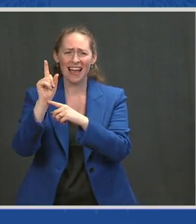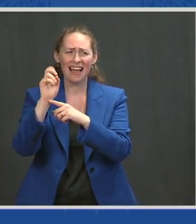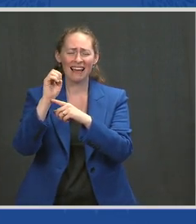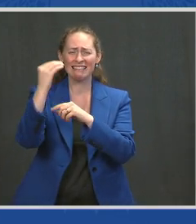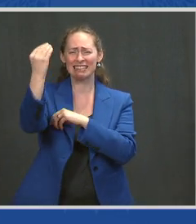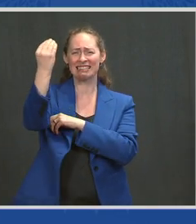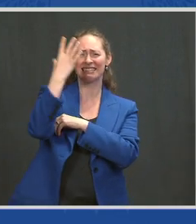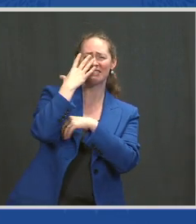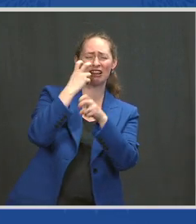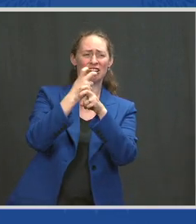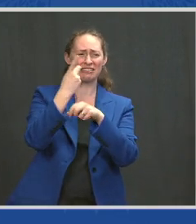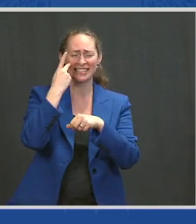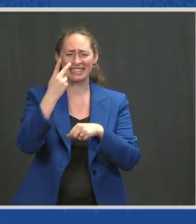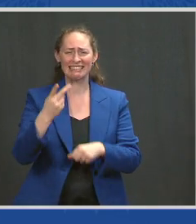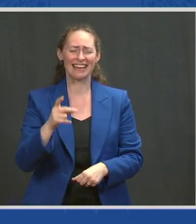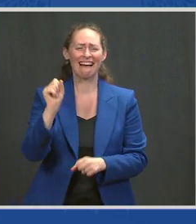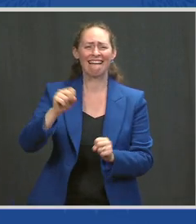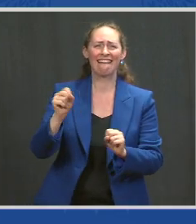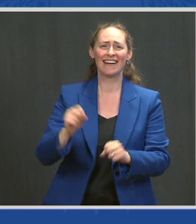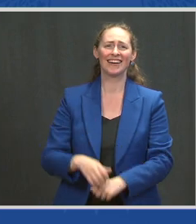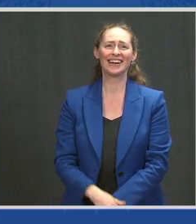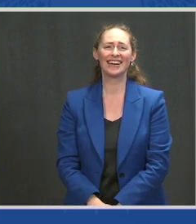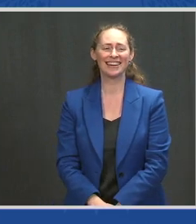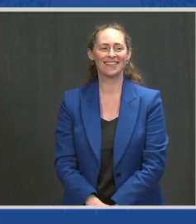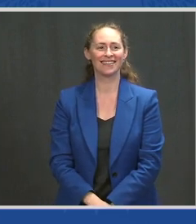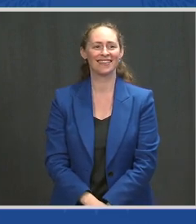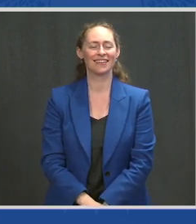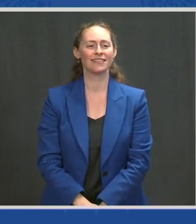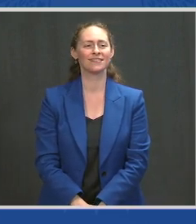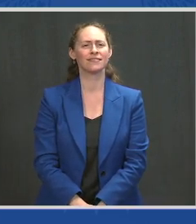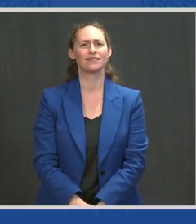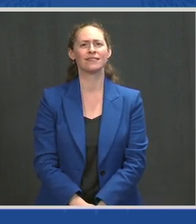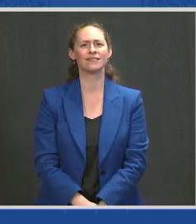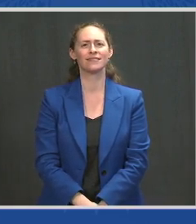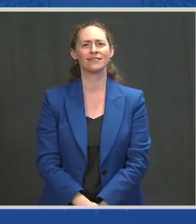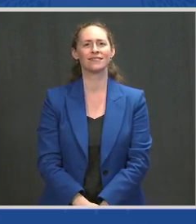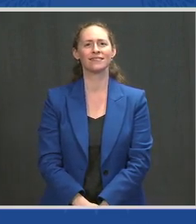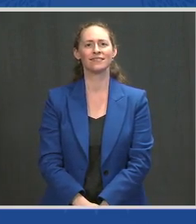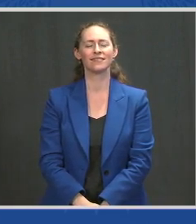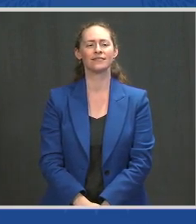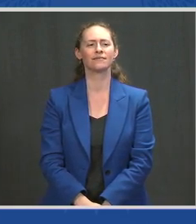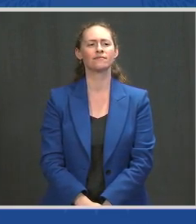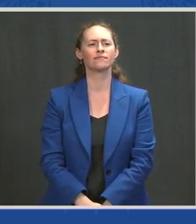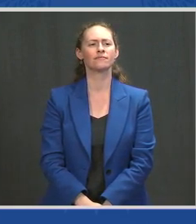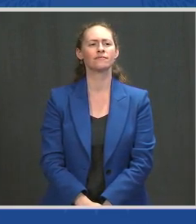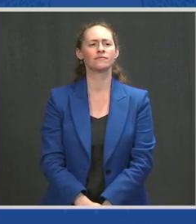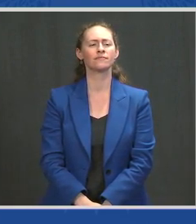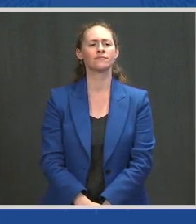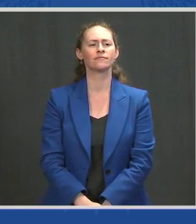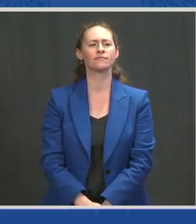The Press: Yeah. So, I think you know attacks in civil society and the free --